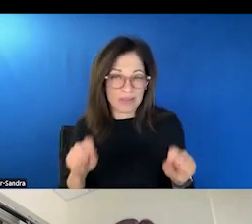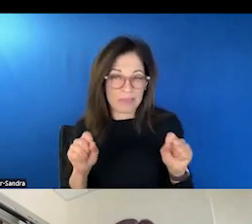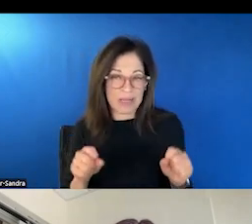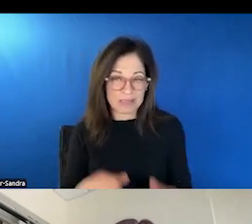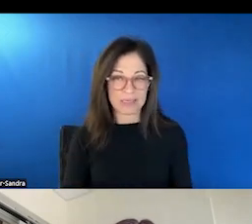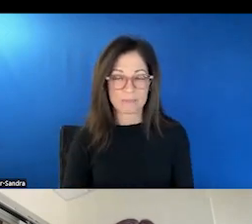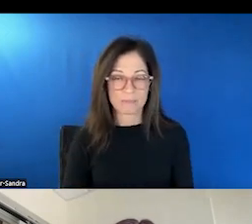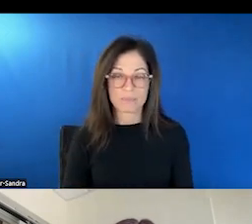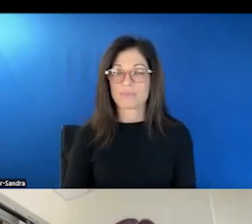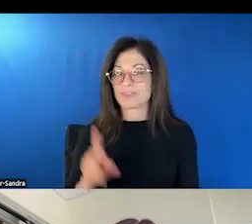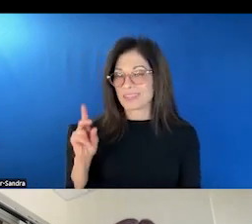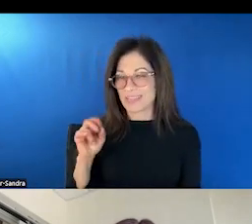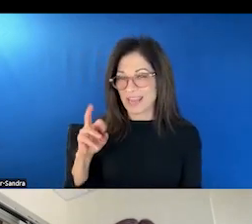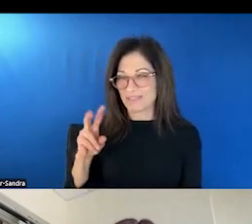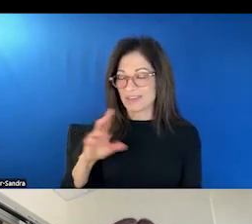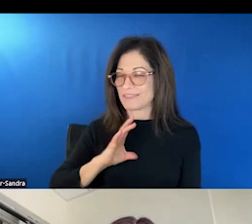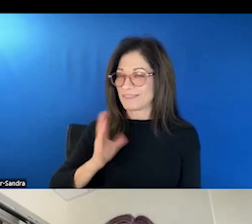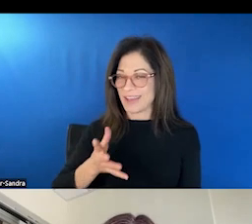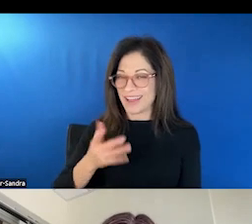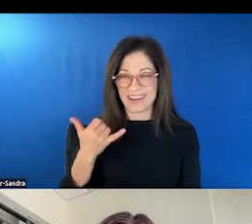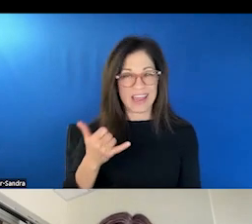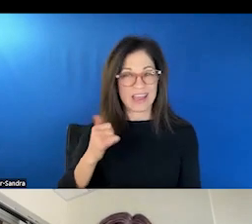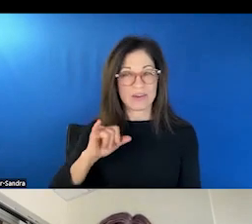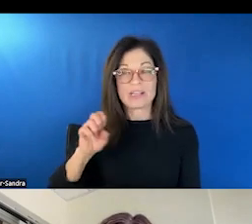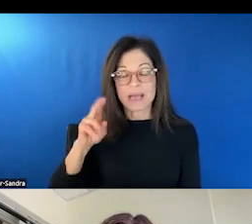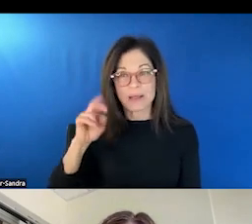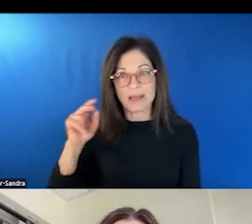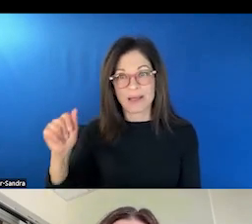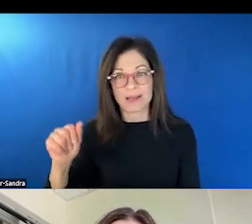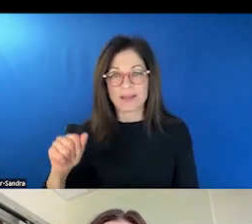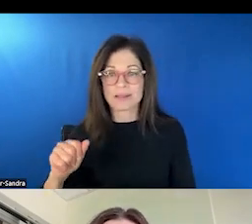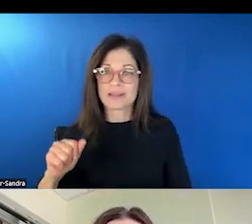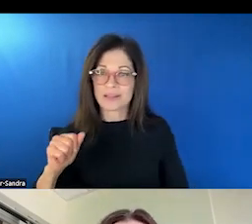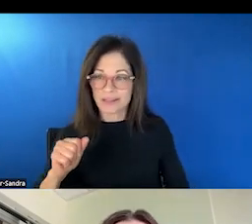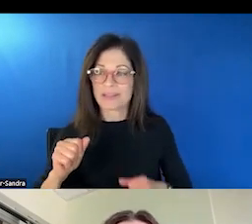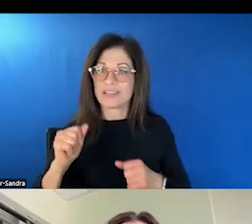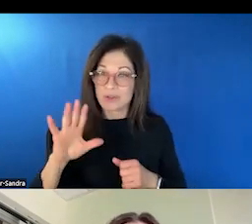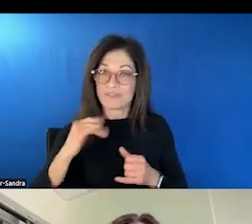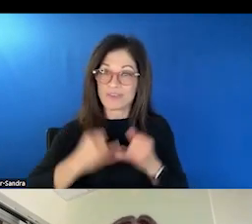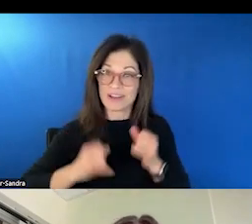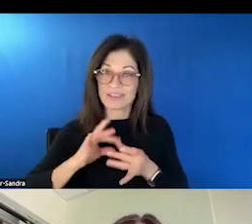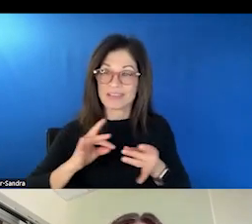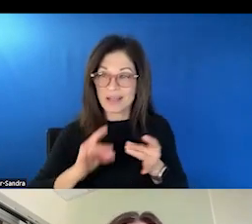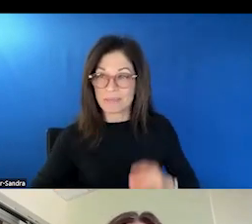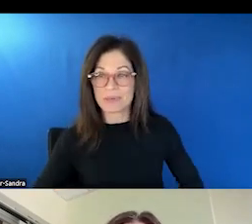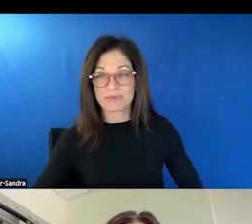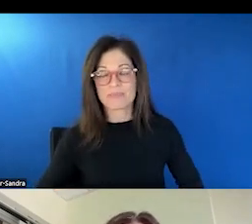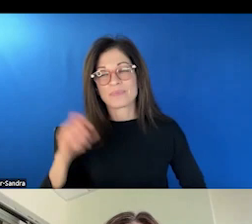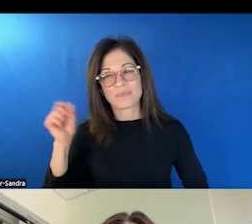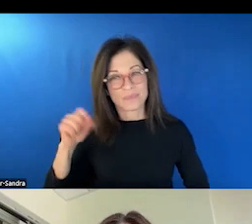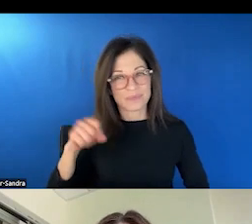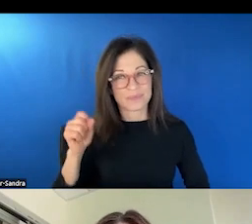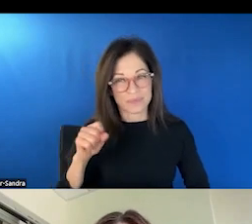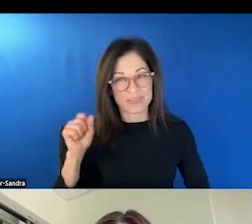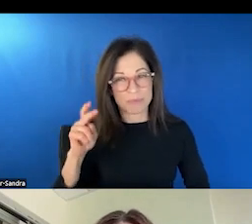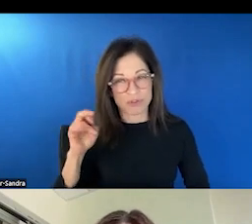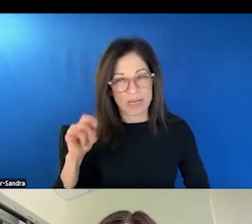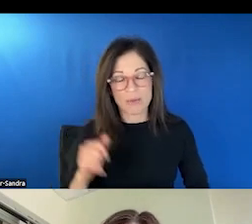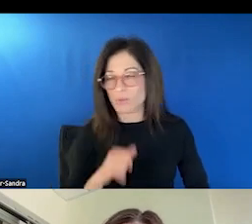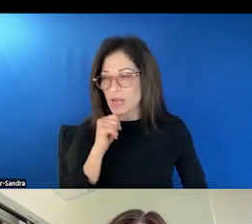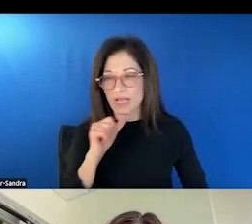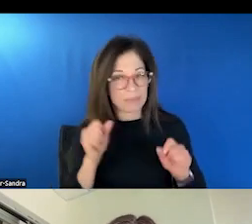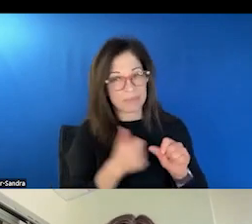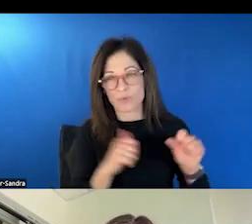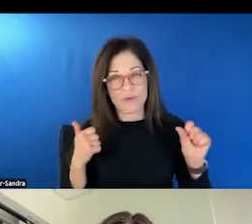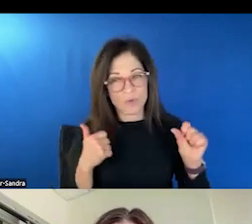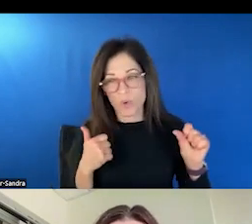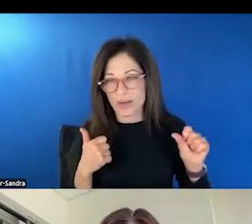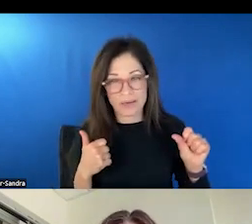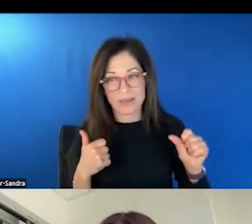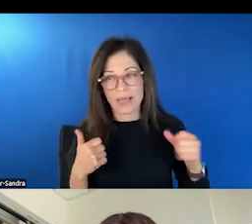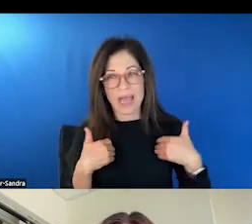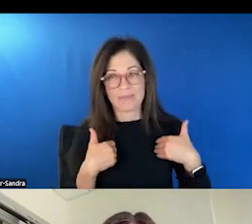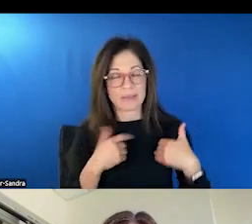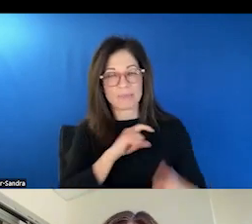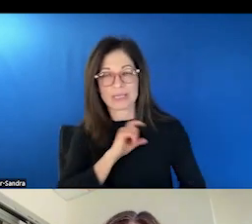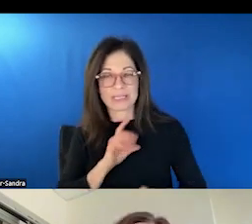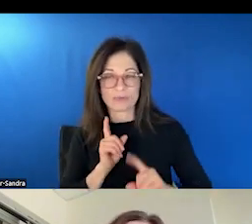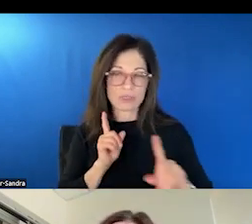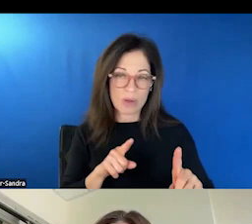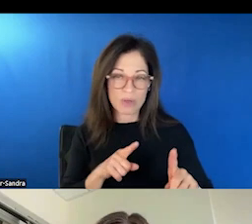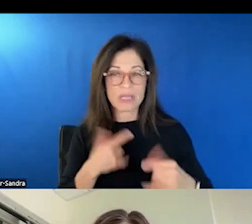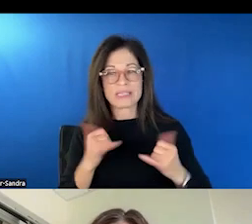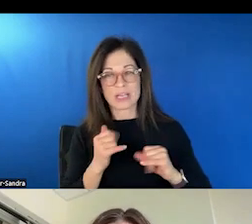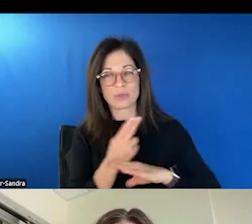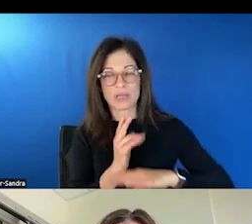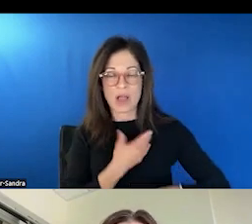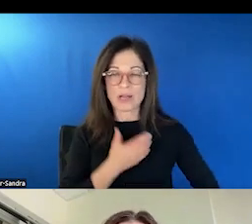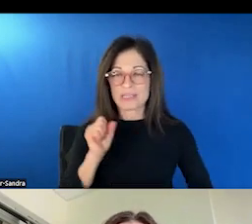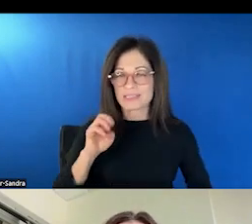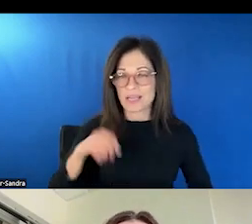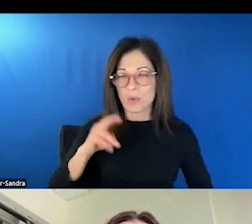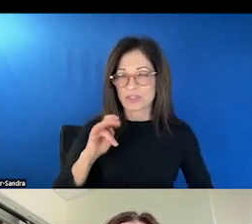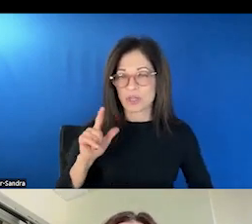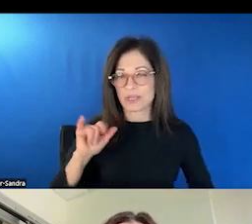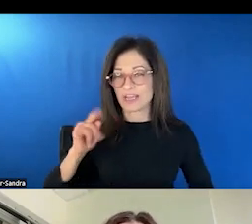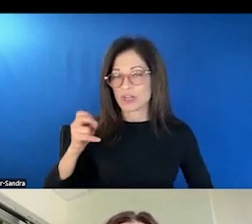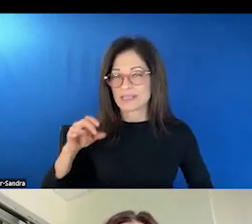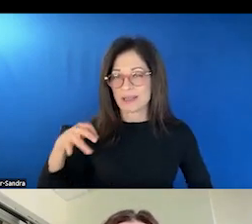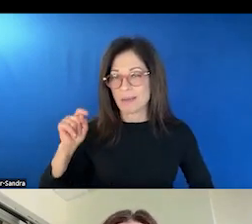SURE. WE ARE STILL DIVERTING AS MUCH AS POSSIBLE, BUT POLICE